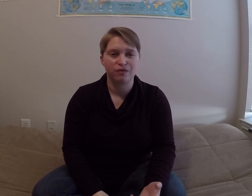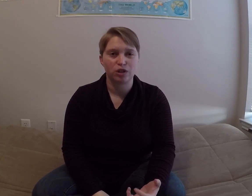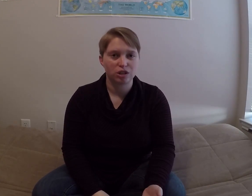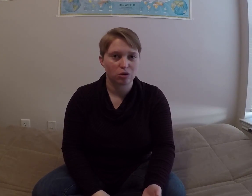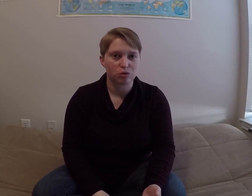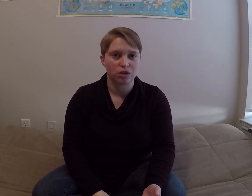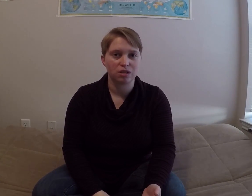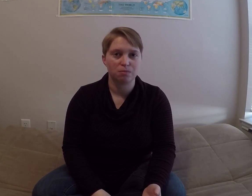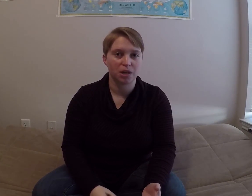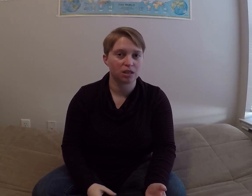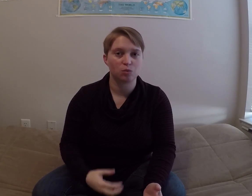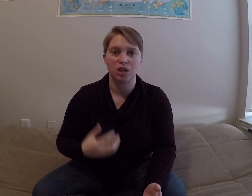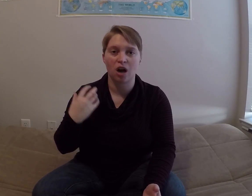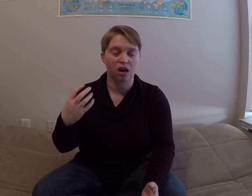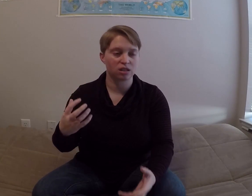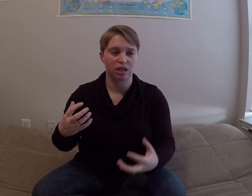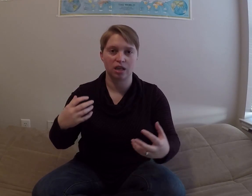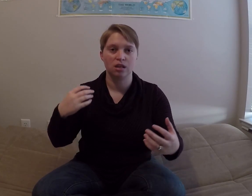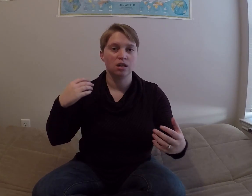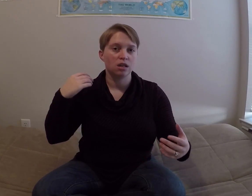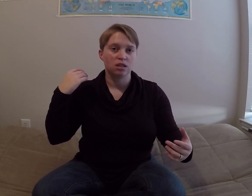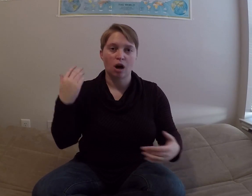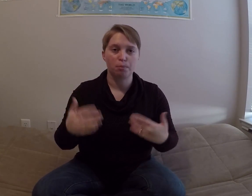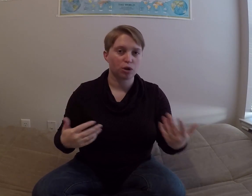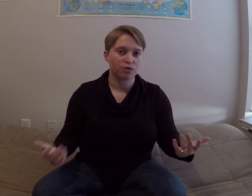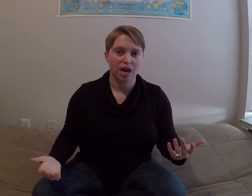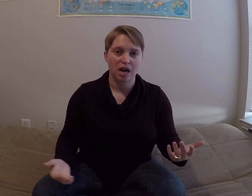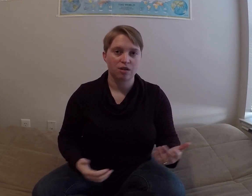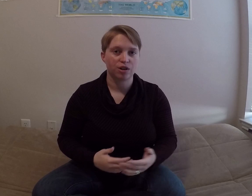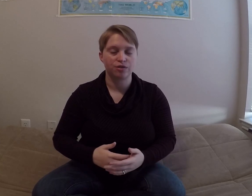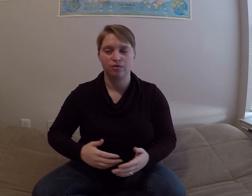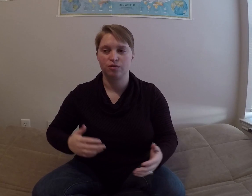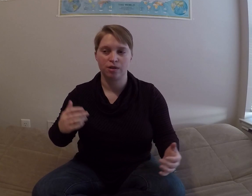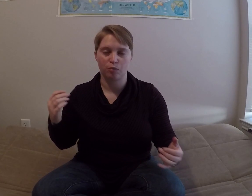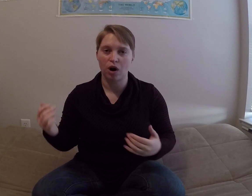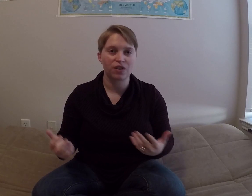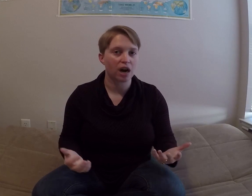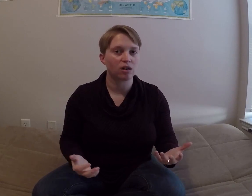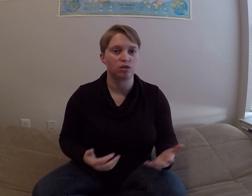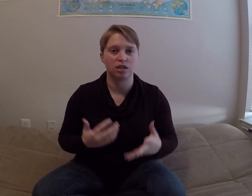especially for children because we constantly tumble around, and rough house.